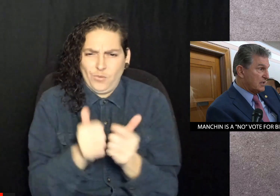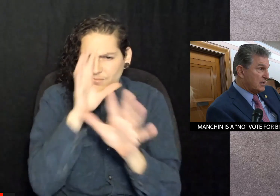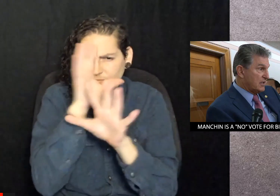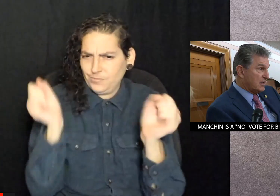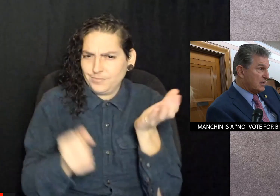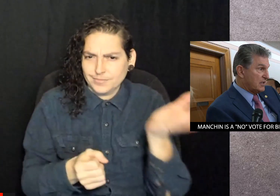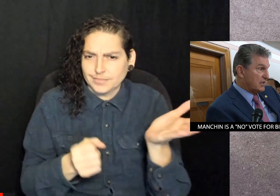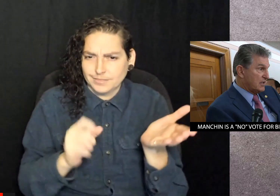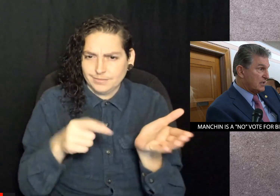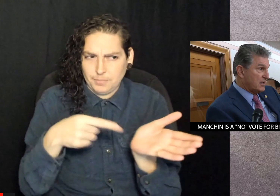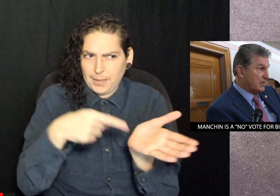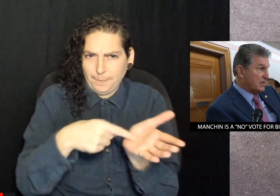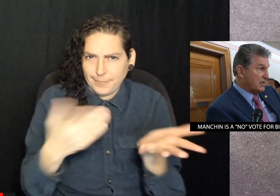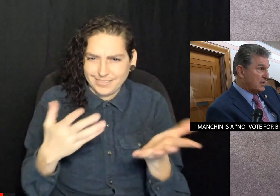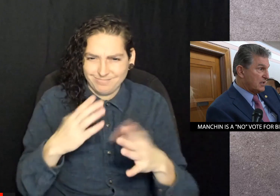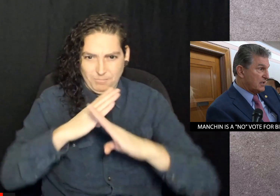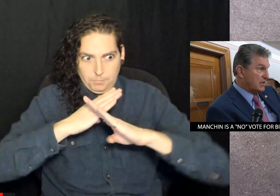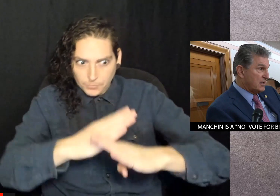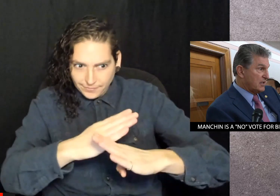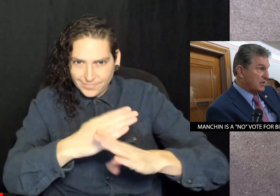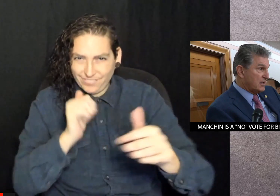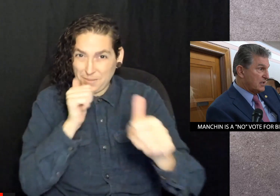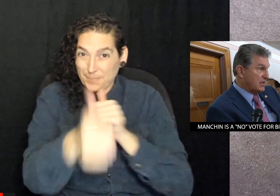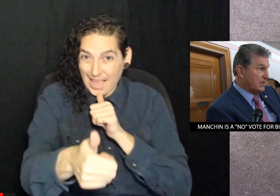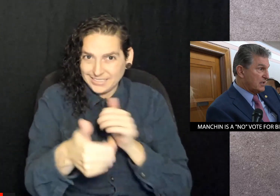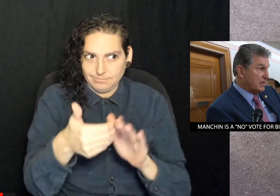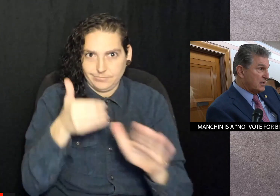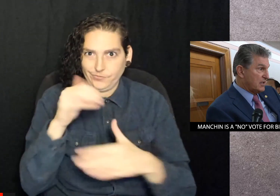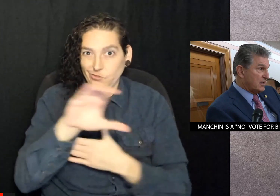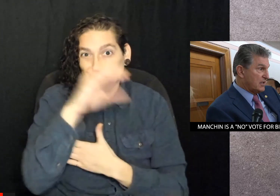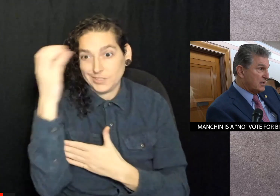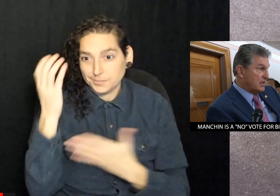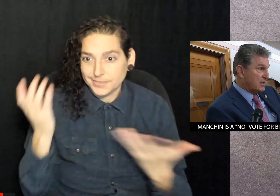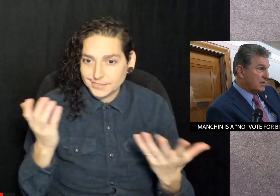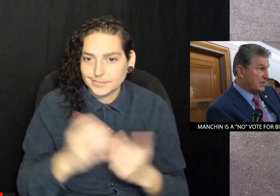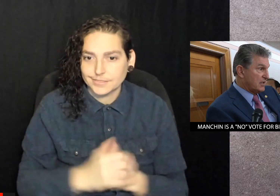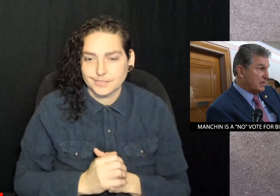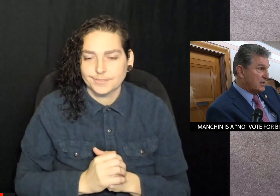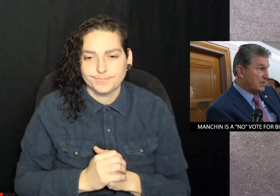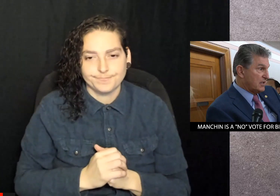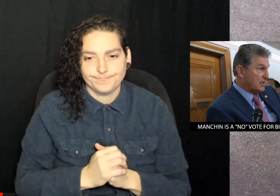conversations with the president about the bill and prevents the bill from passing by Christmas